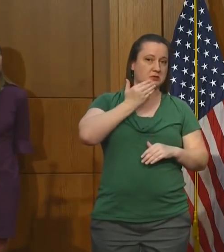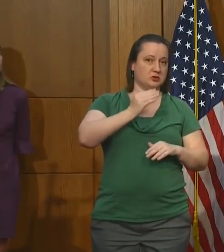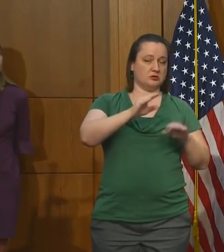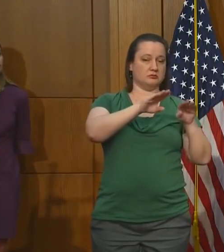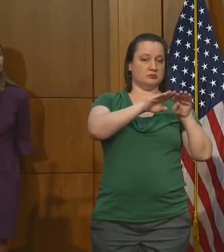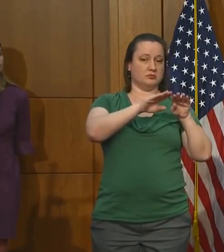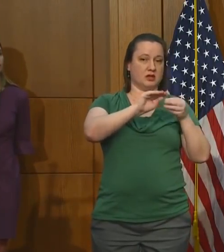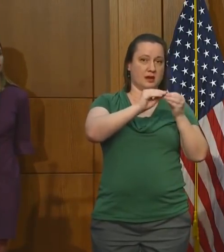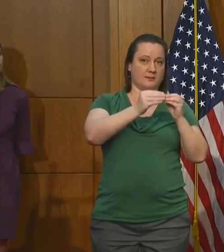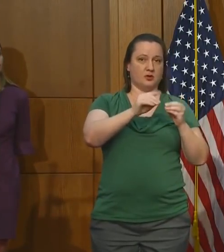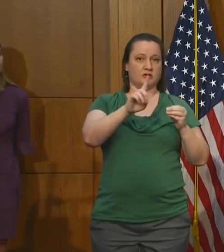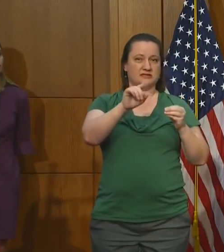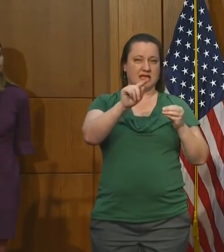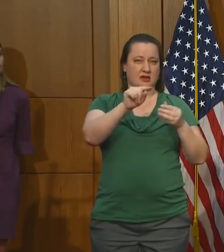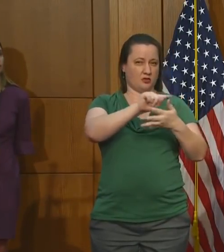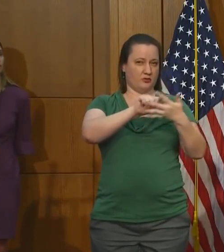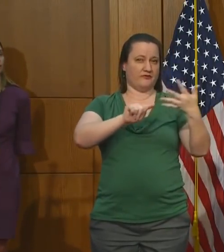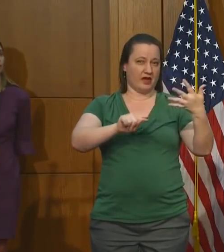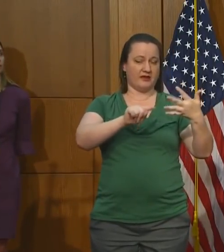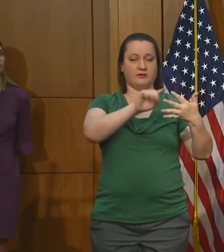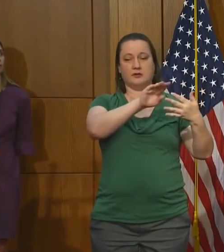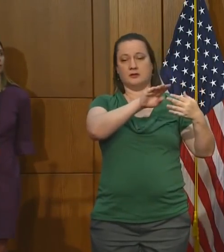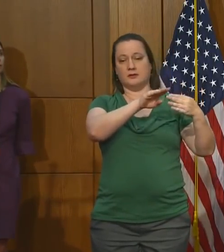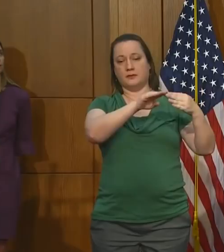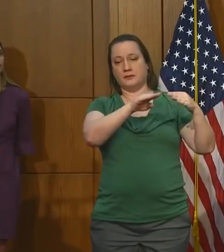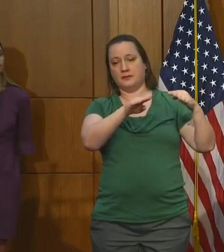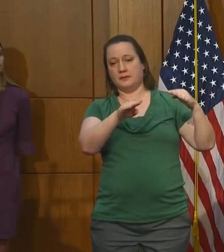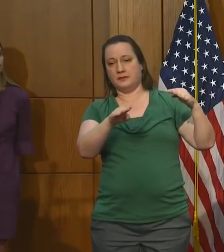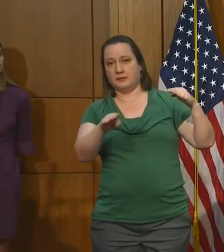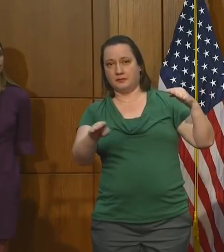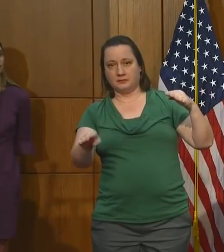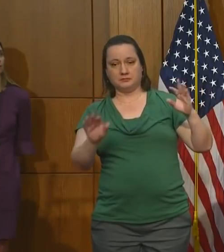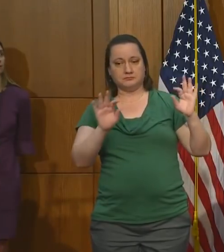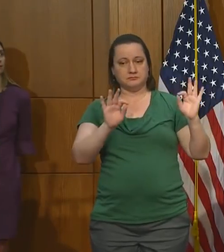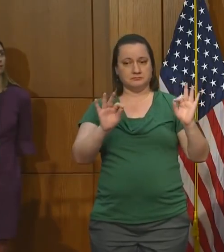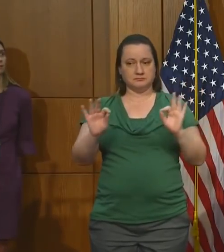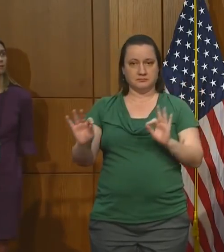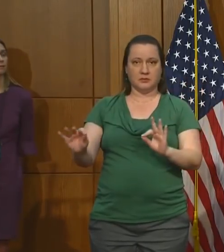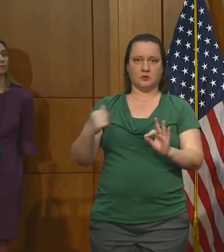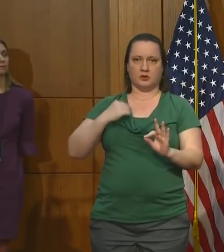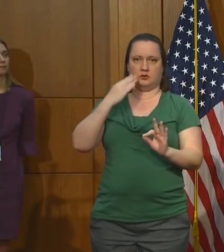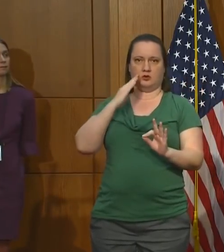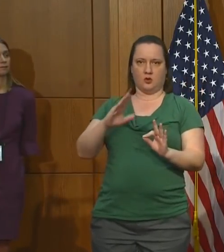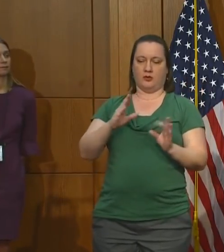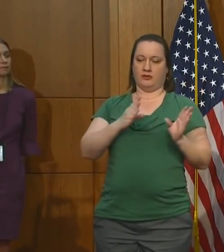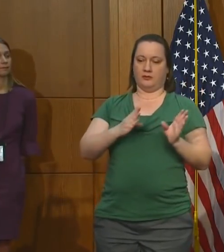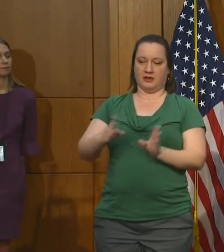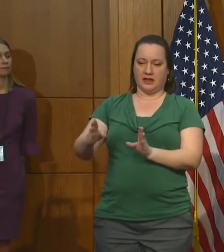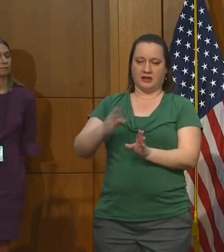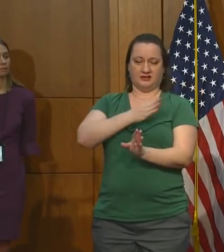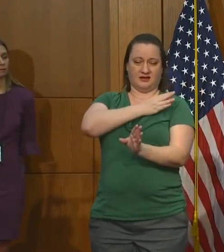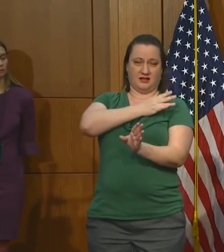NOT. FOR OTHER ACTIVITIES THE BEACH AND OF WHEN WE'RE COME THAT THE NUMBERS ARE CONTINUE TO TREND DOWN THE DATA THAT WE'RE FOLLOWING AND WE'RE